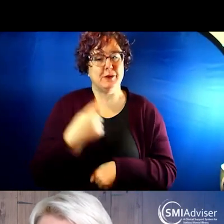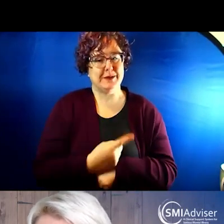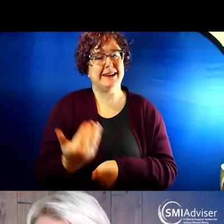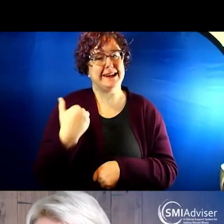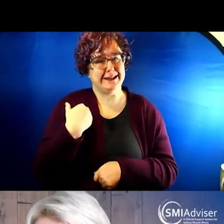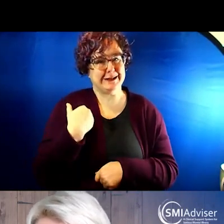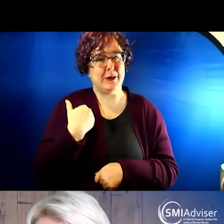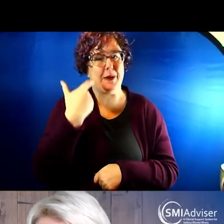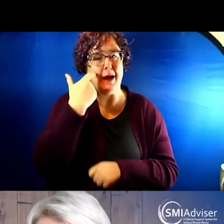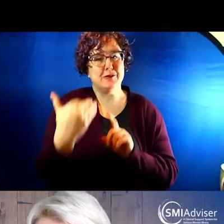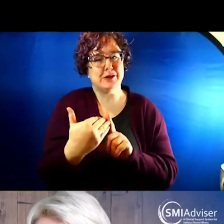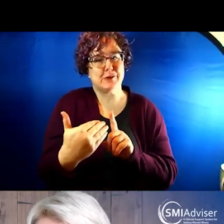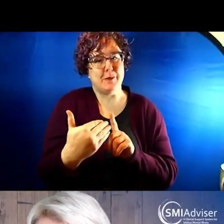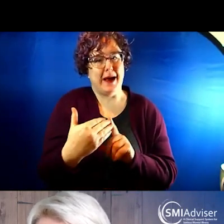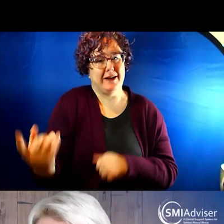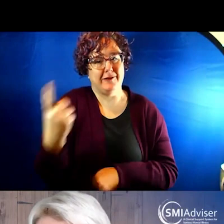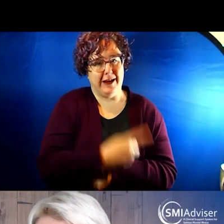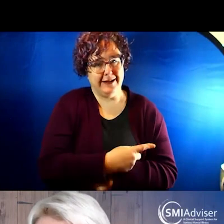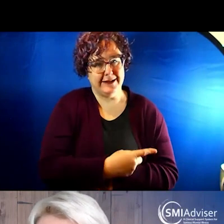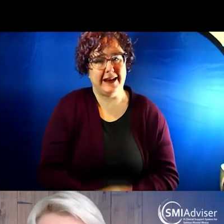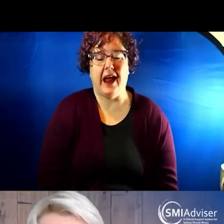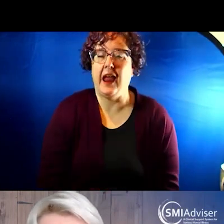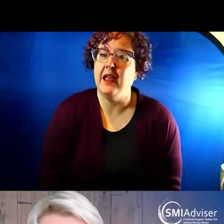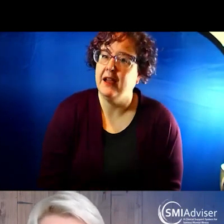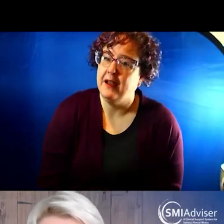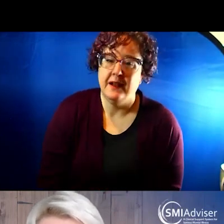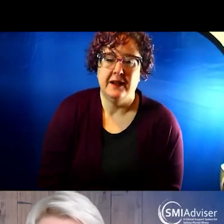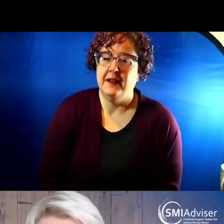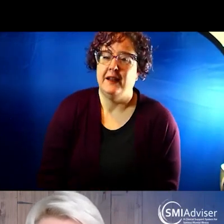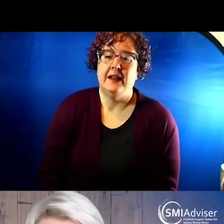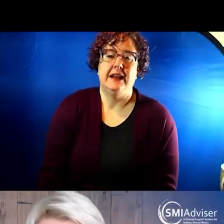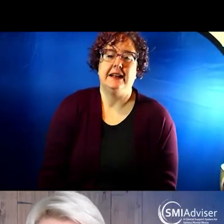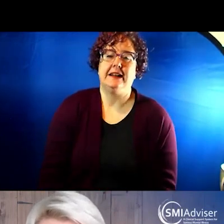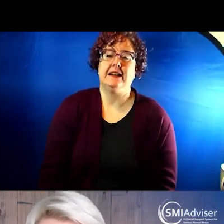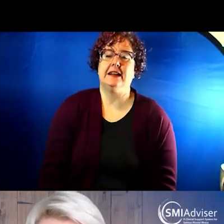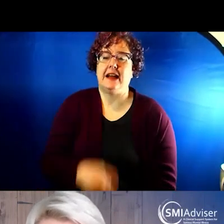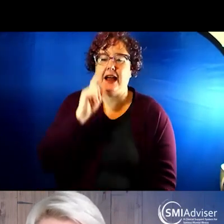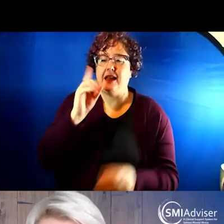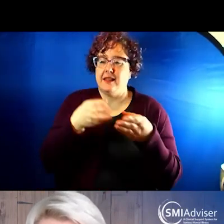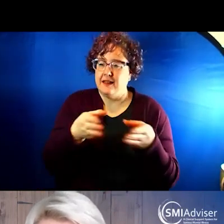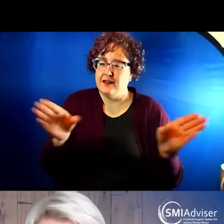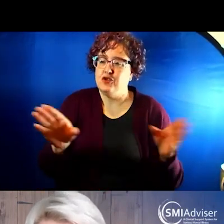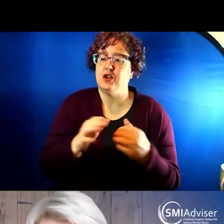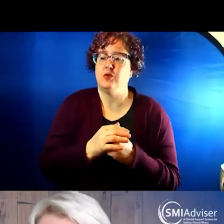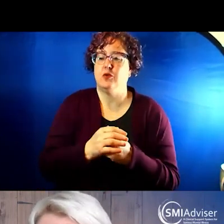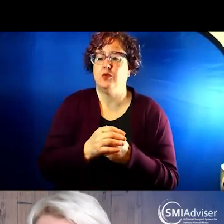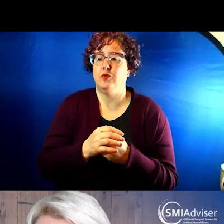AND I AM REMINDED ABOUT THAT TODAY. I THINK, IN GENERAL, WE JUST NEED TO APPROACH EACH OTHER MORE GENTLY.